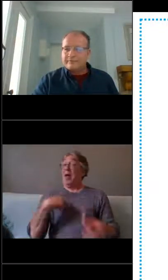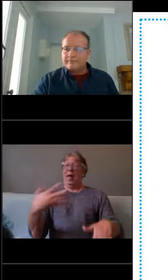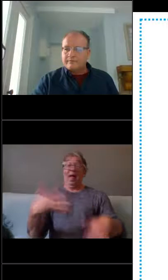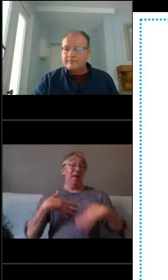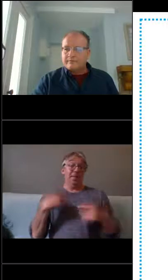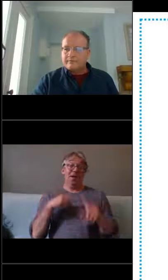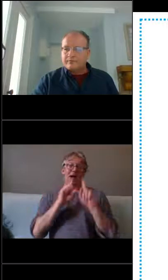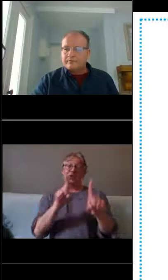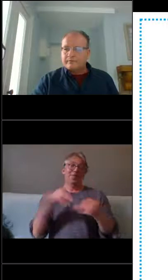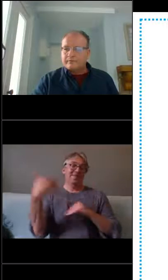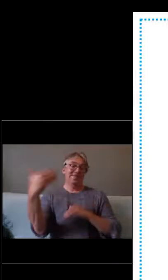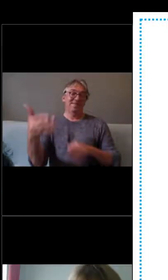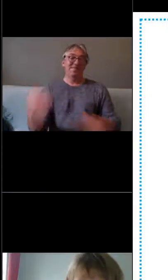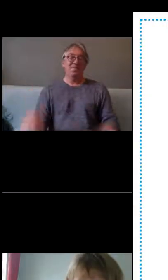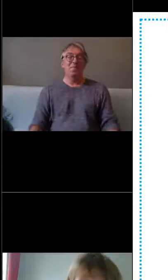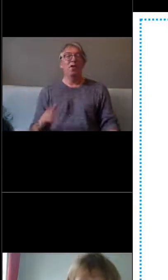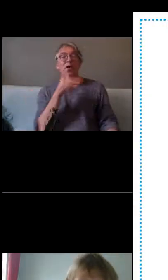Thank you very much, Shane.